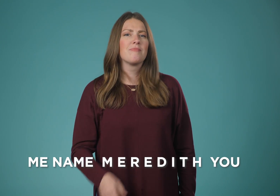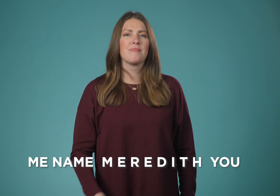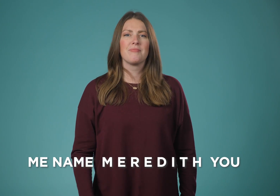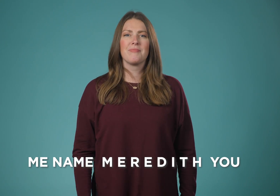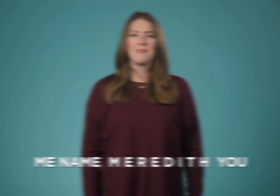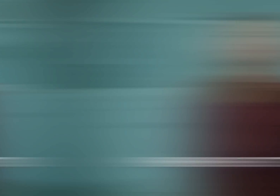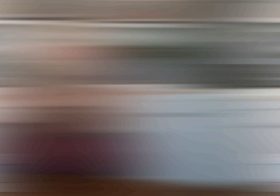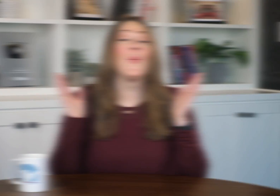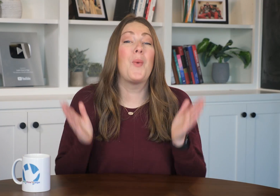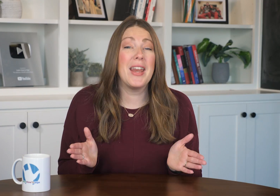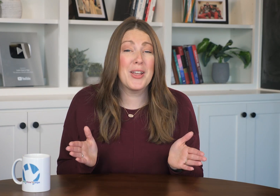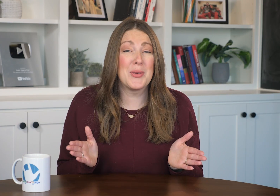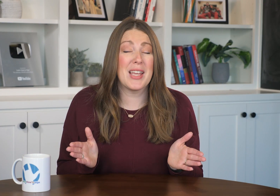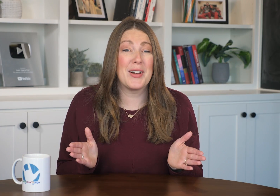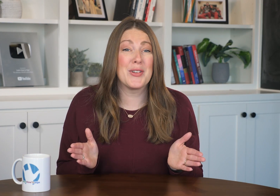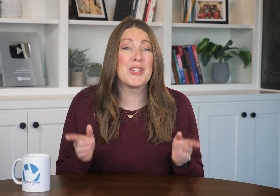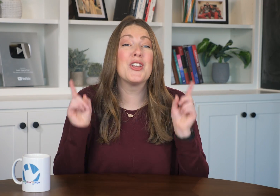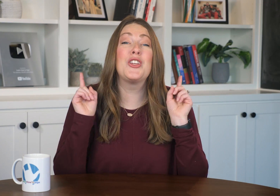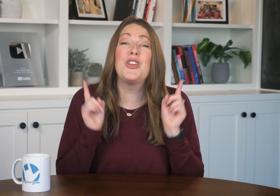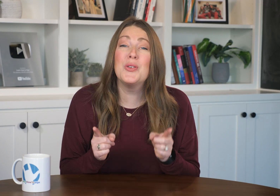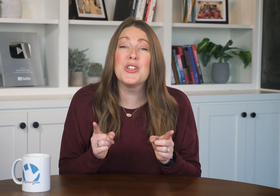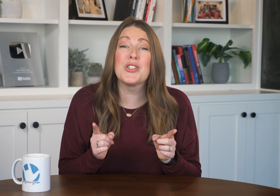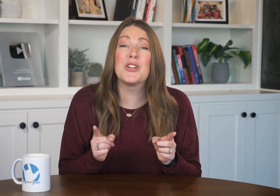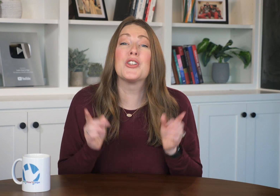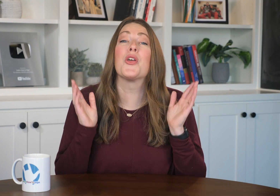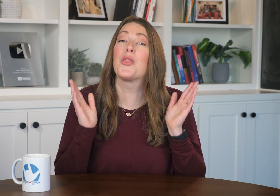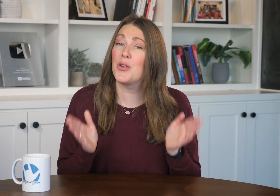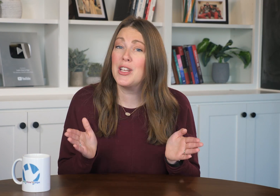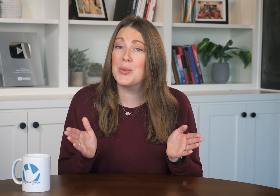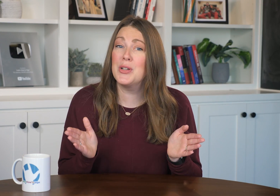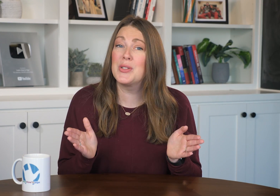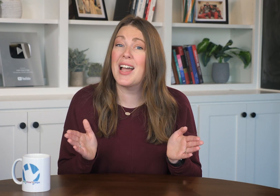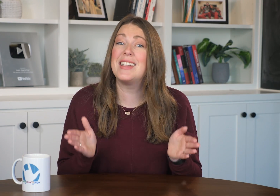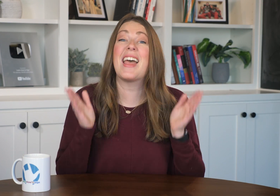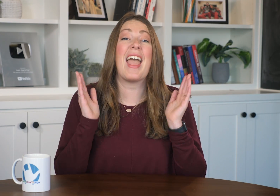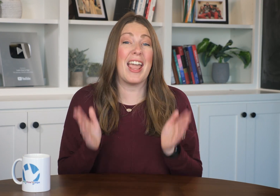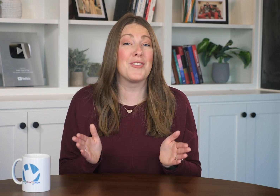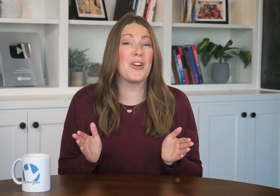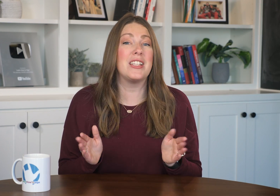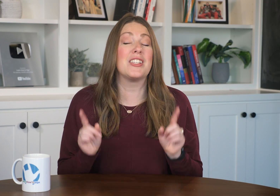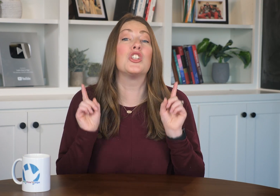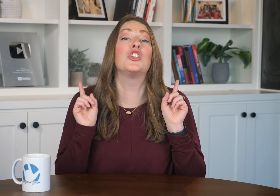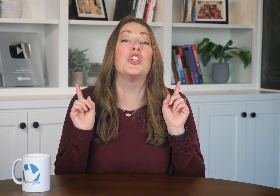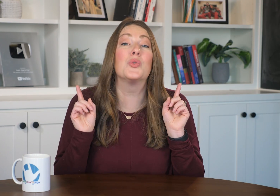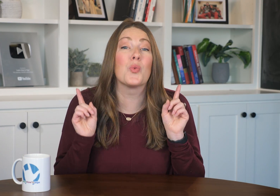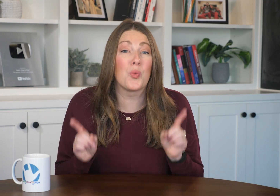Way to go signers! You just learned 33 new signs and phrases to use